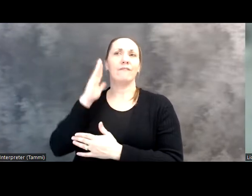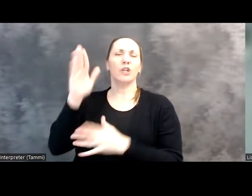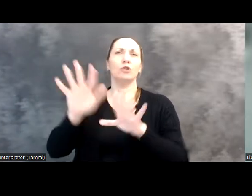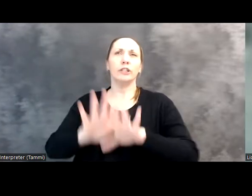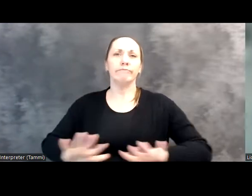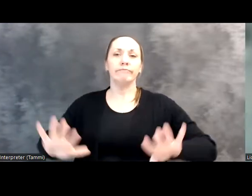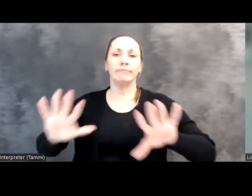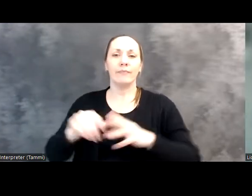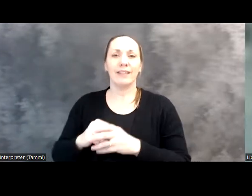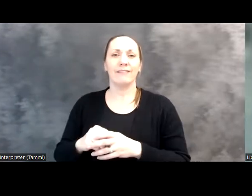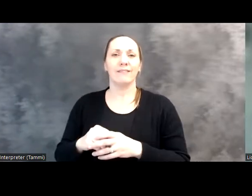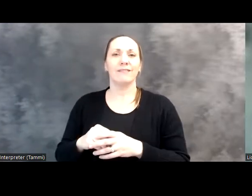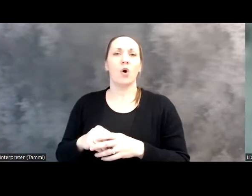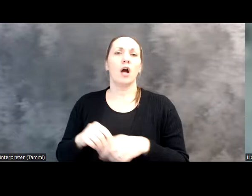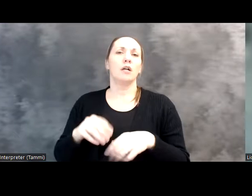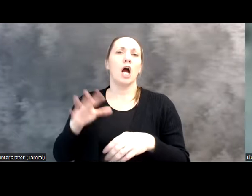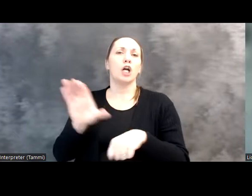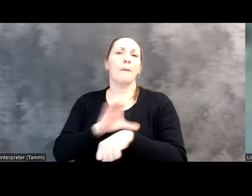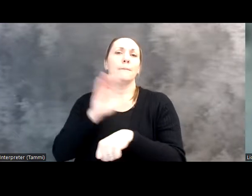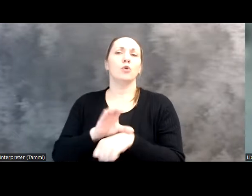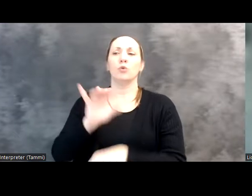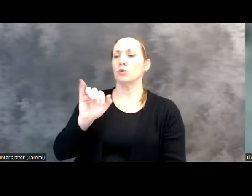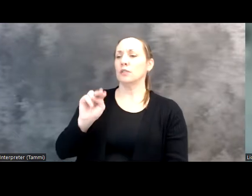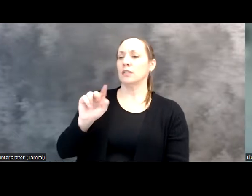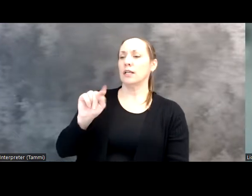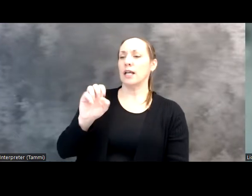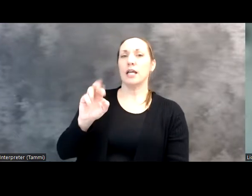with working with technology. Yesterday we had the discussion on